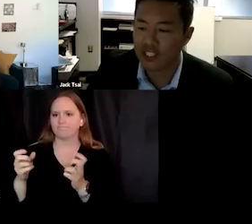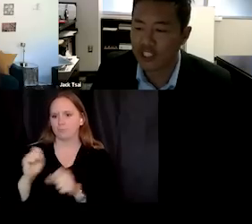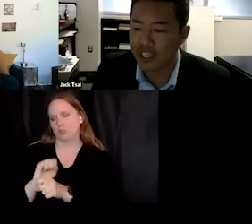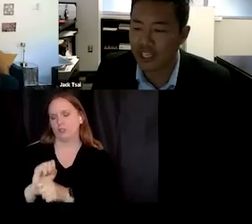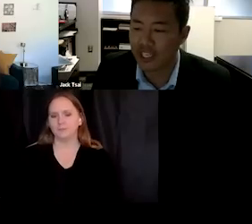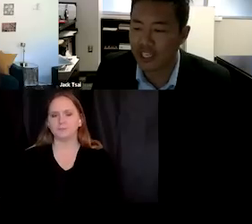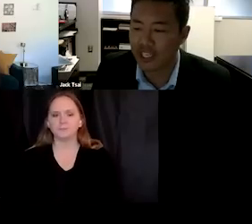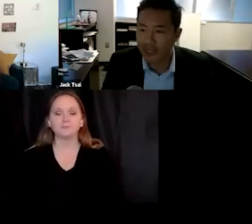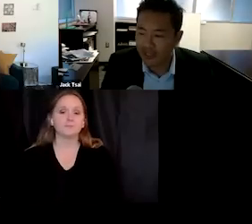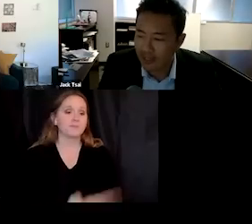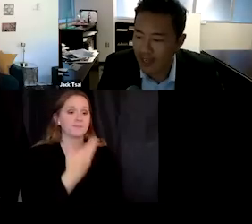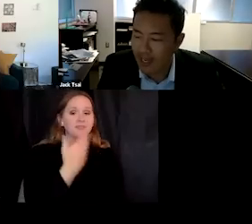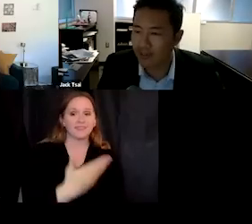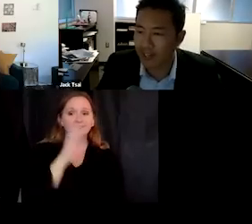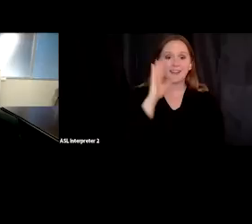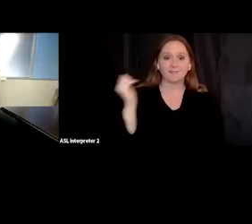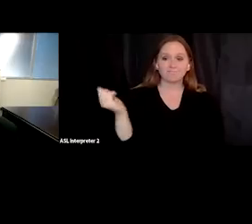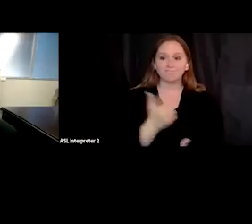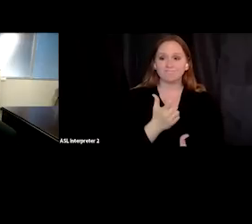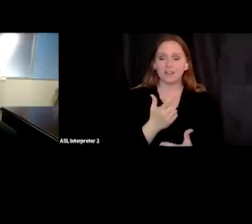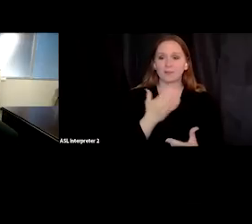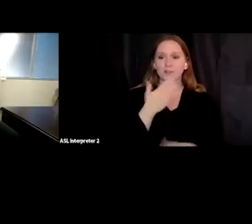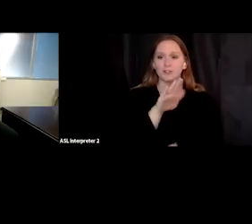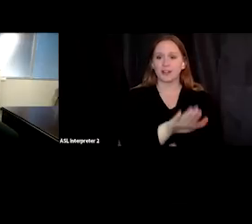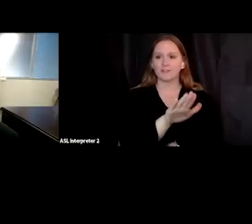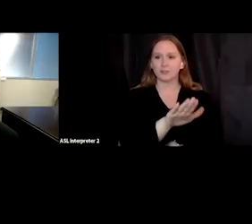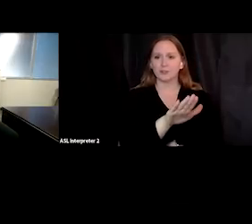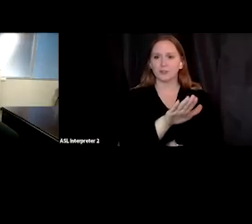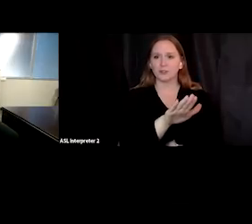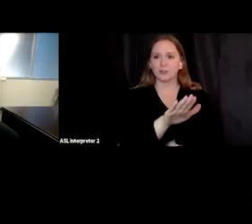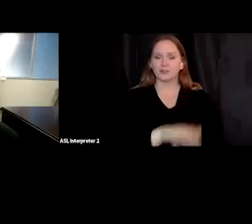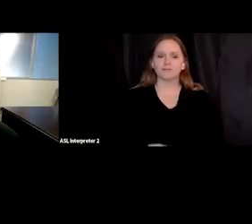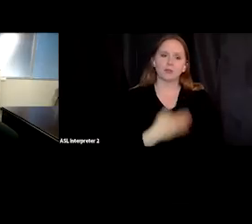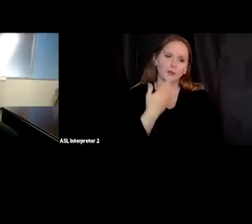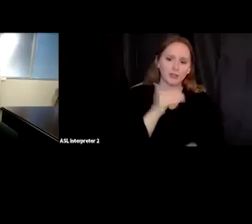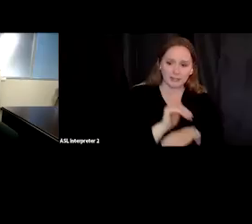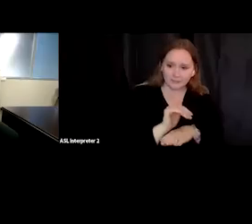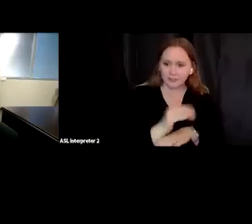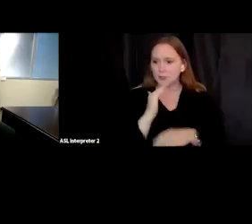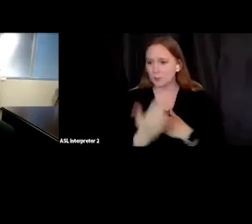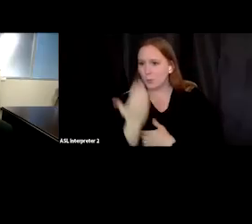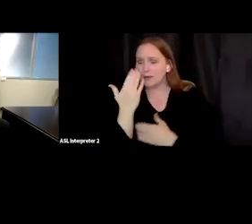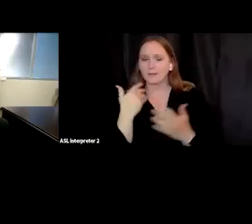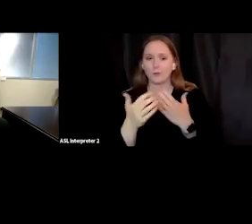Thanks Jen. Hi everyone. Good afternoon and or good evening or good morning, wherever you are.